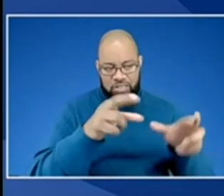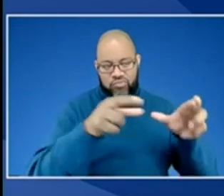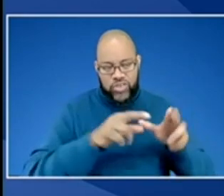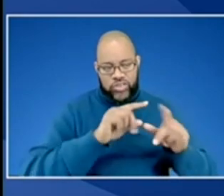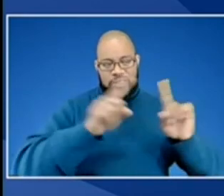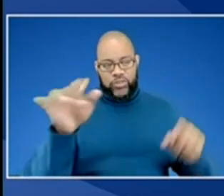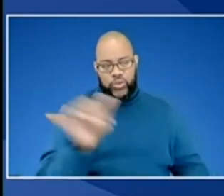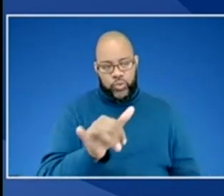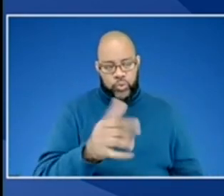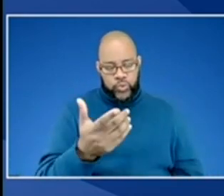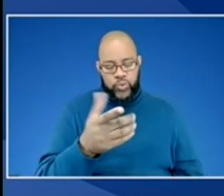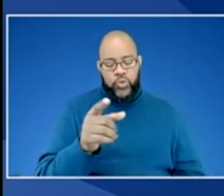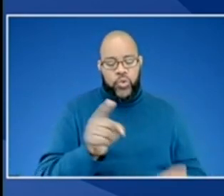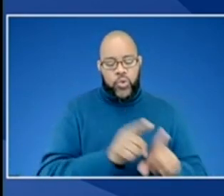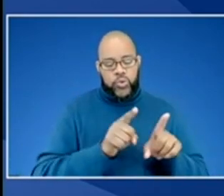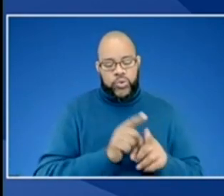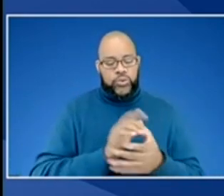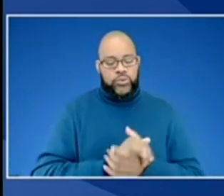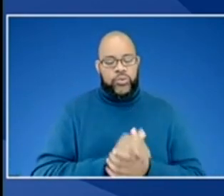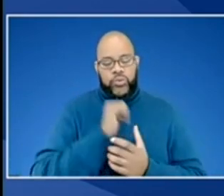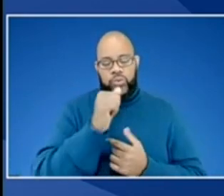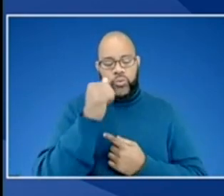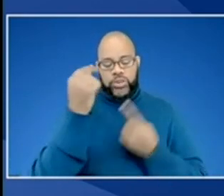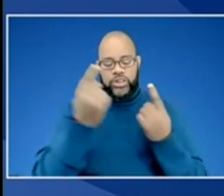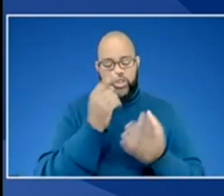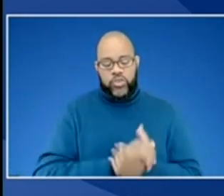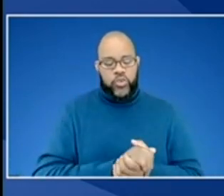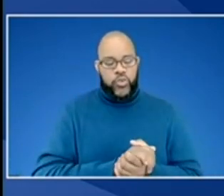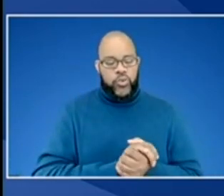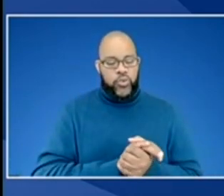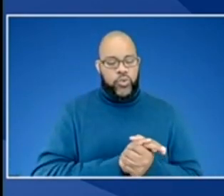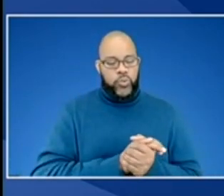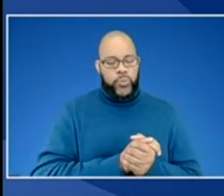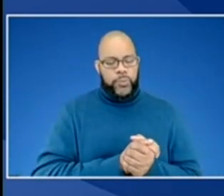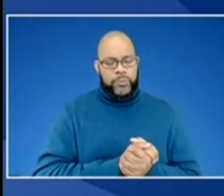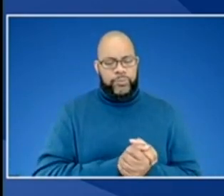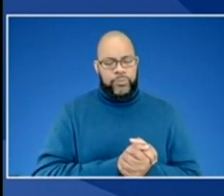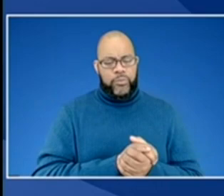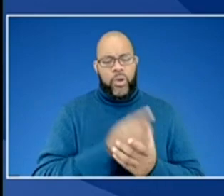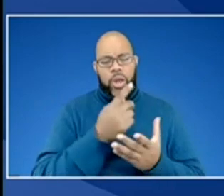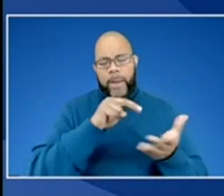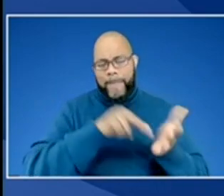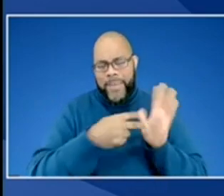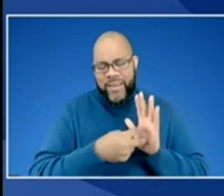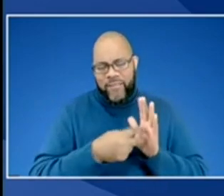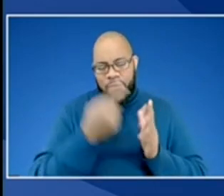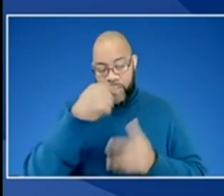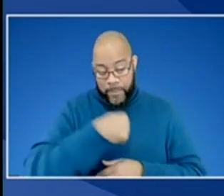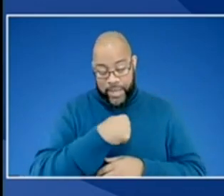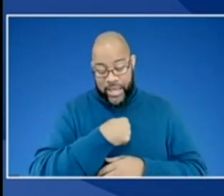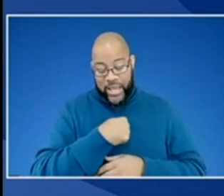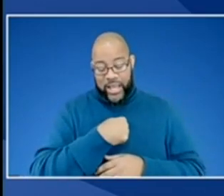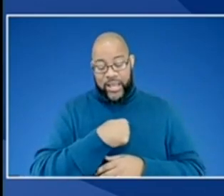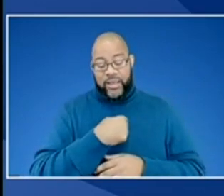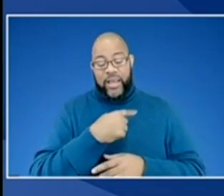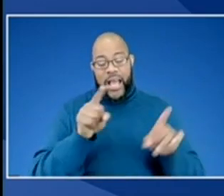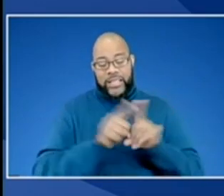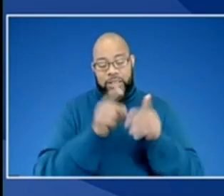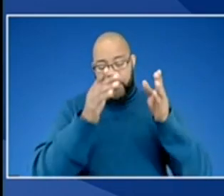Also, they don't take into account in a meaningful way for me as a person this-